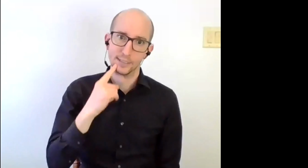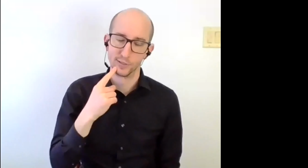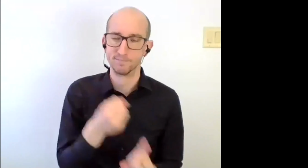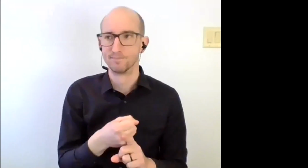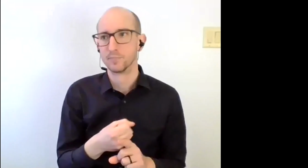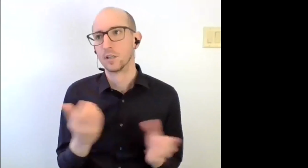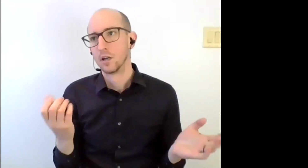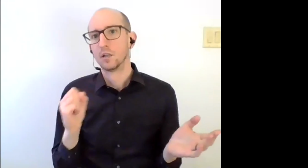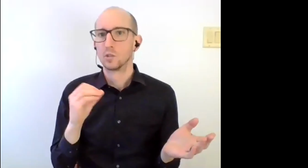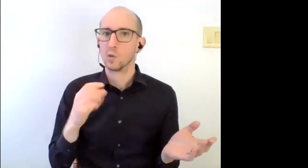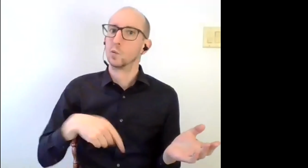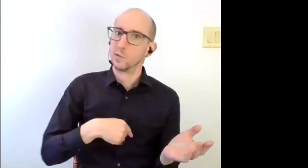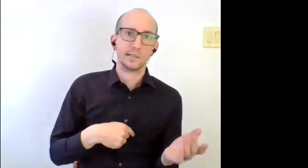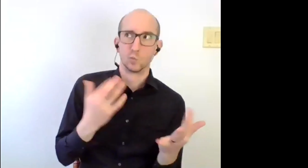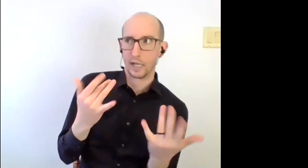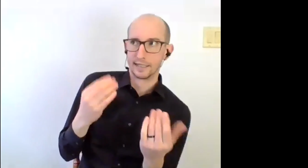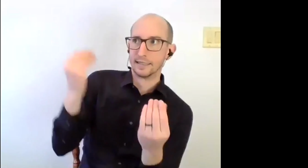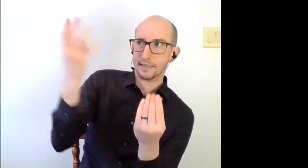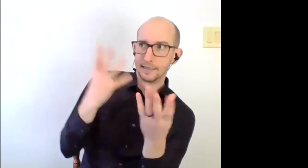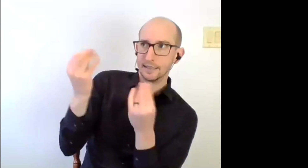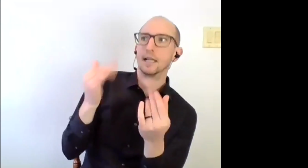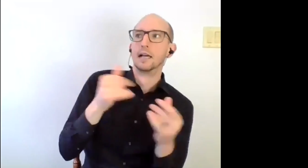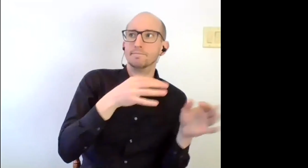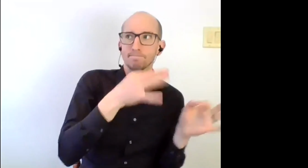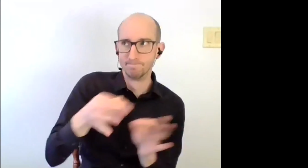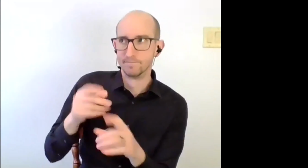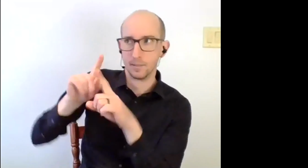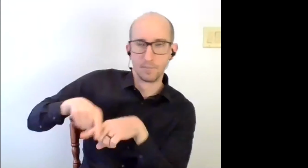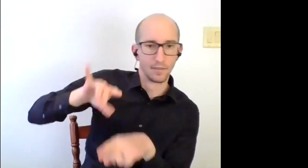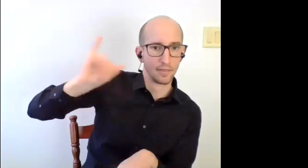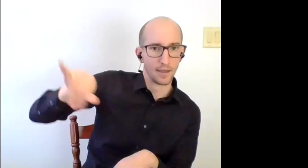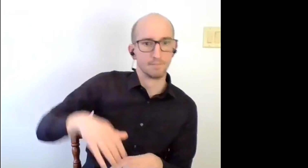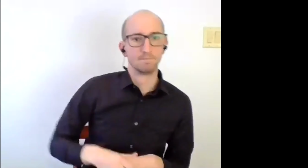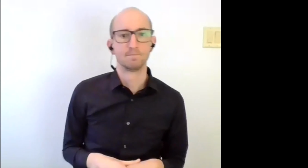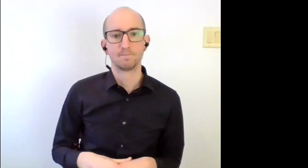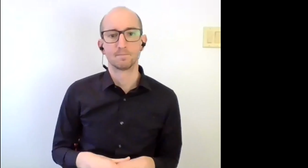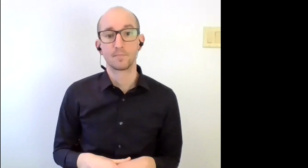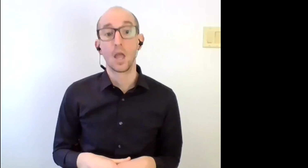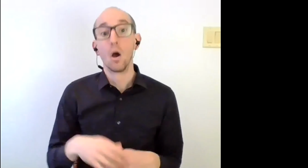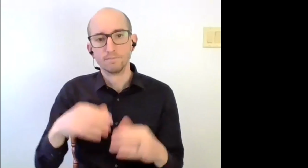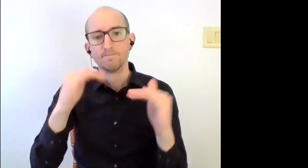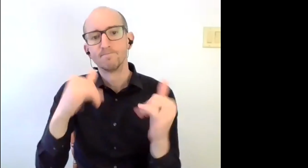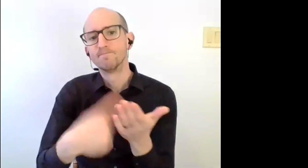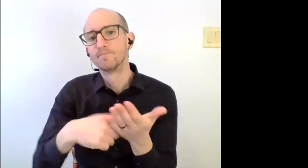quarter. We are making the call as information becomes available us